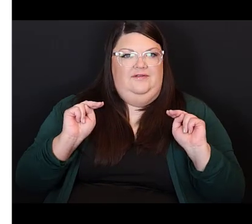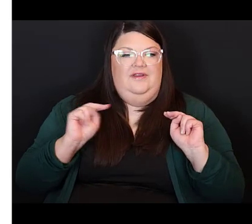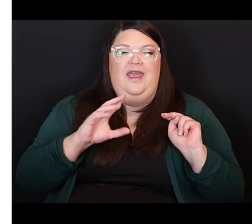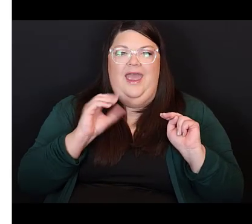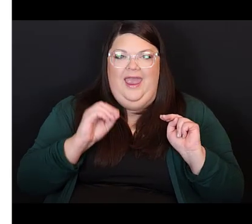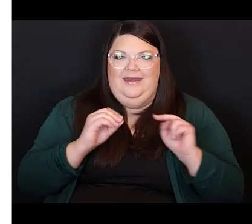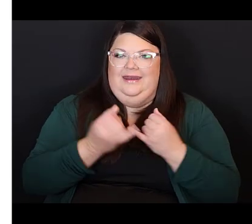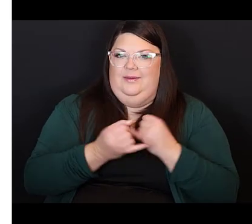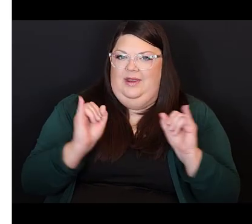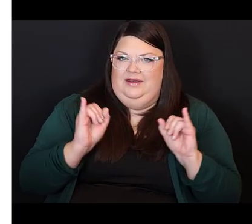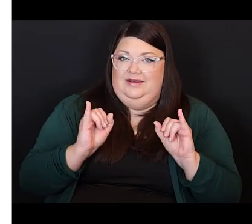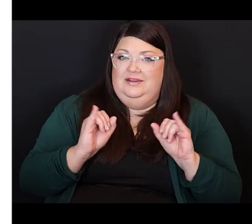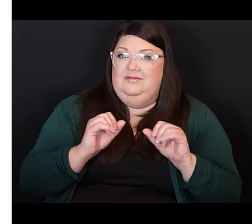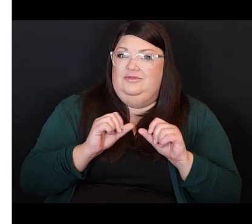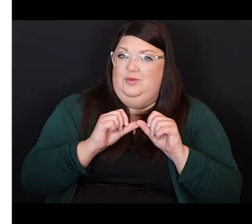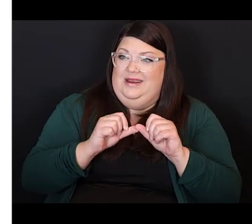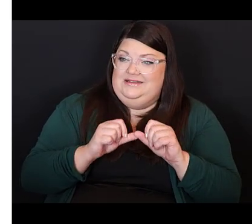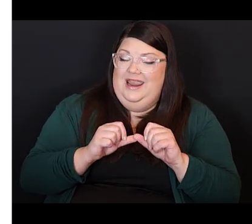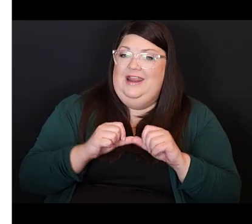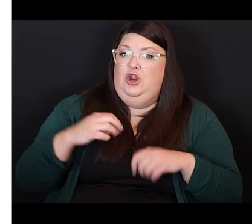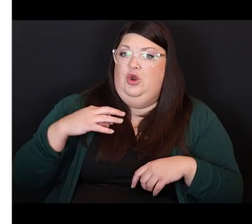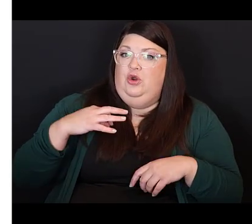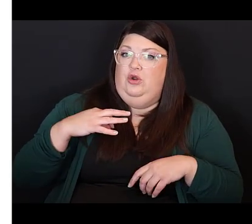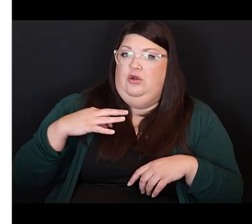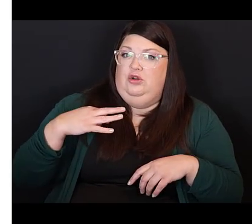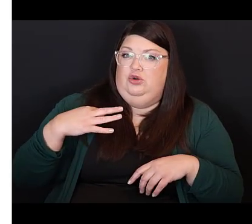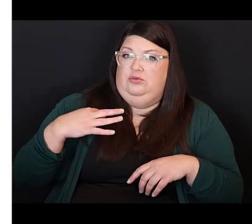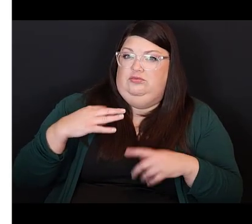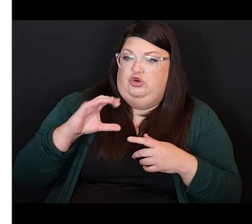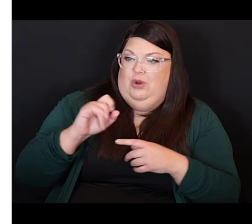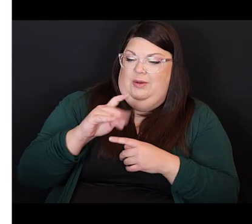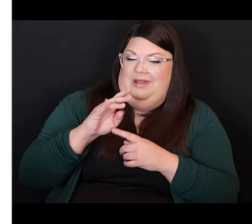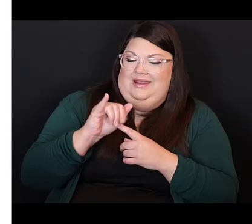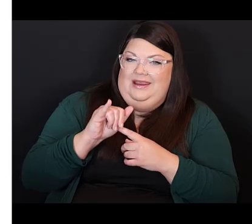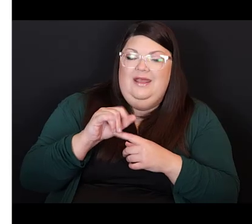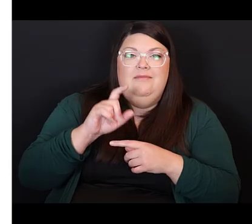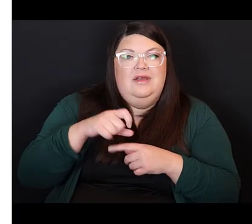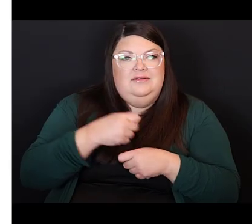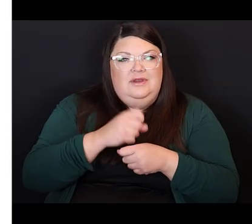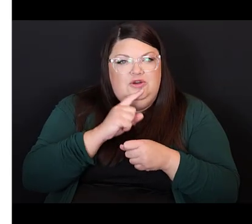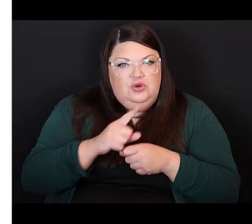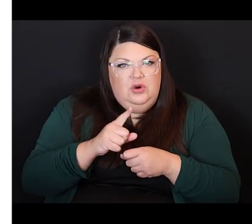To maintain credibility, evaluators must remain independent from the project’s implementation